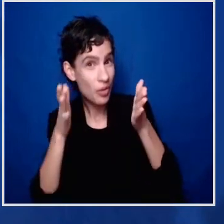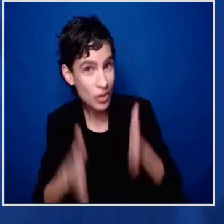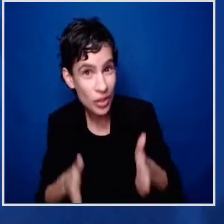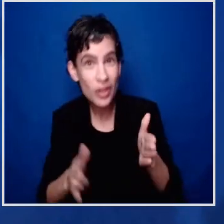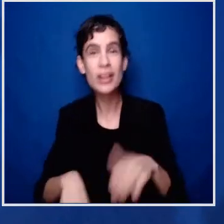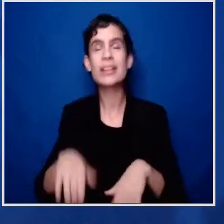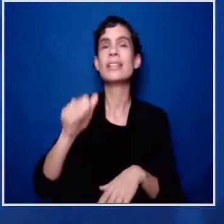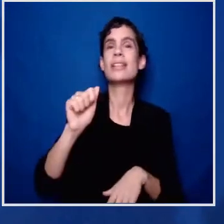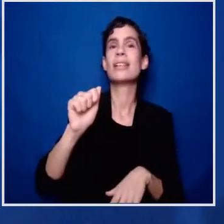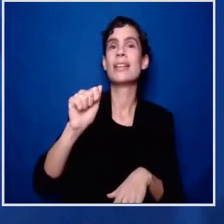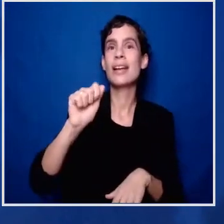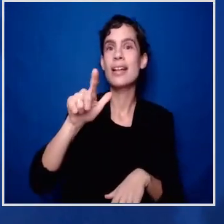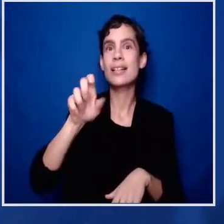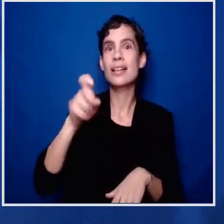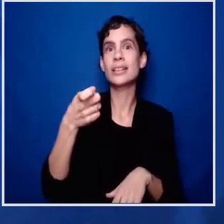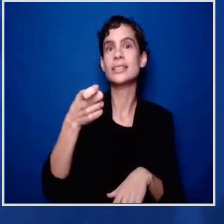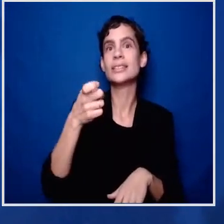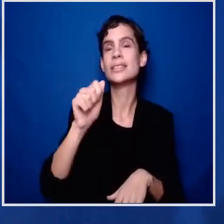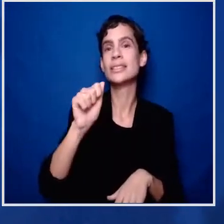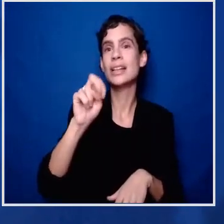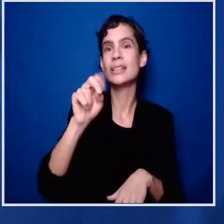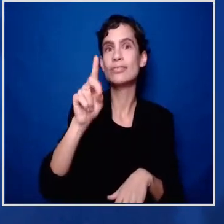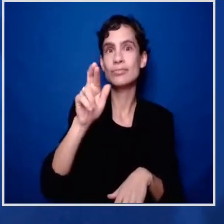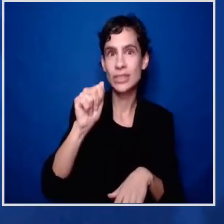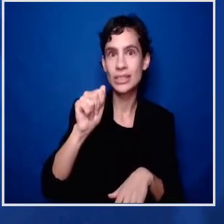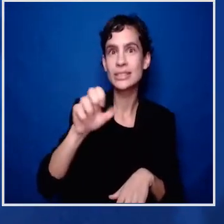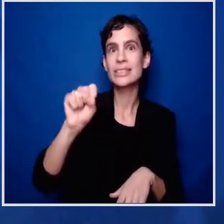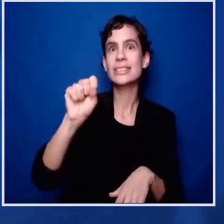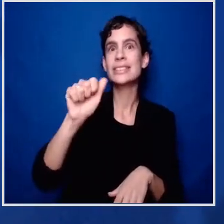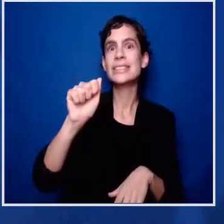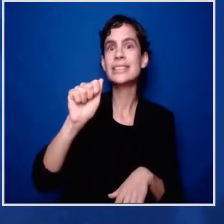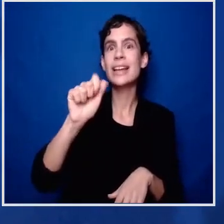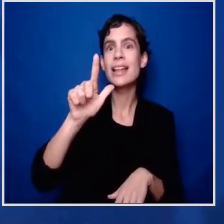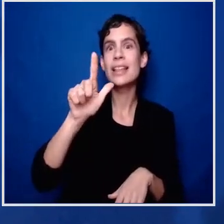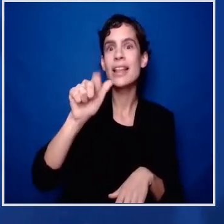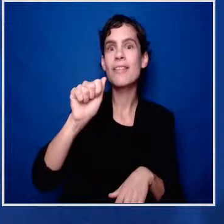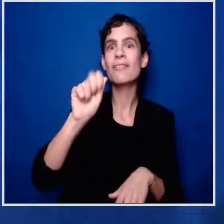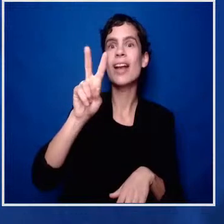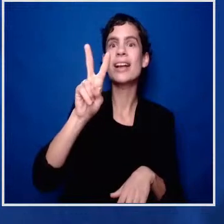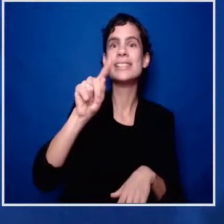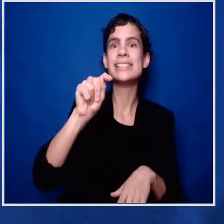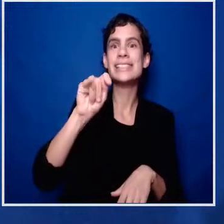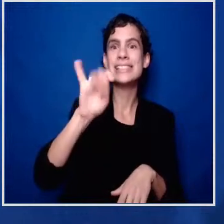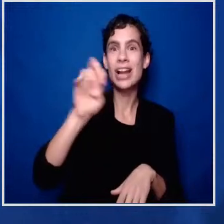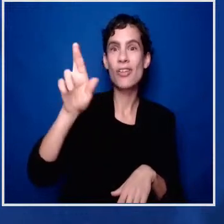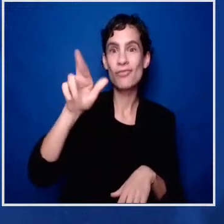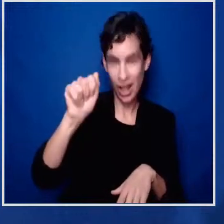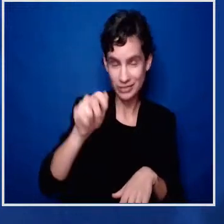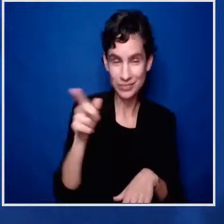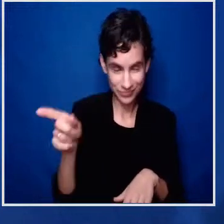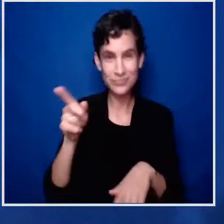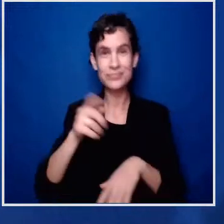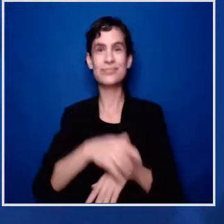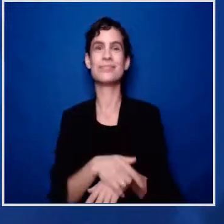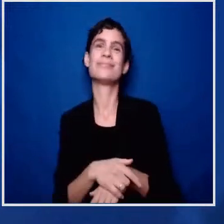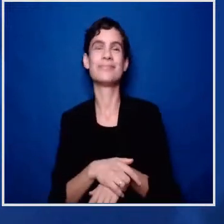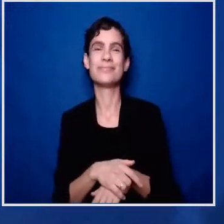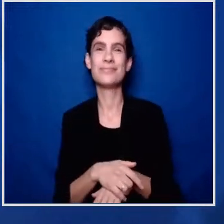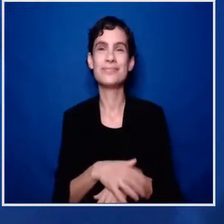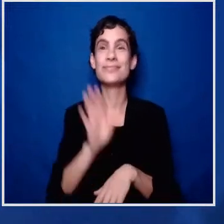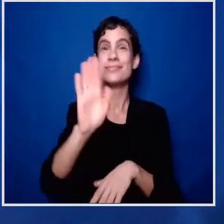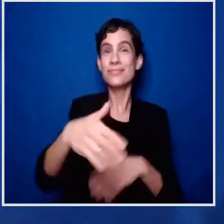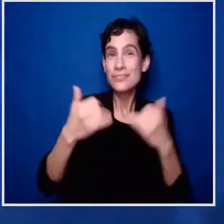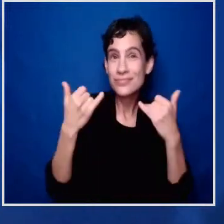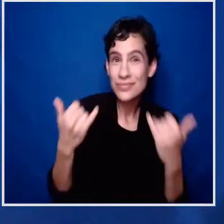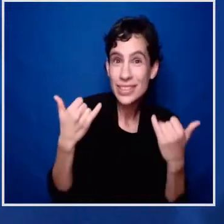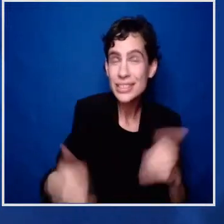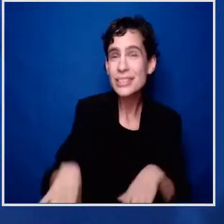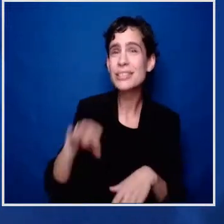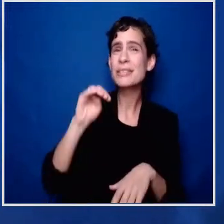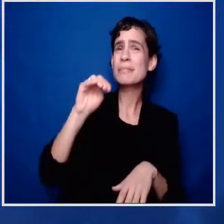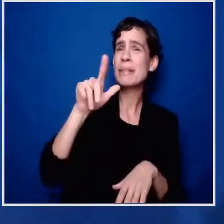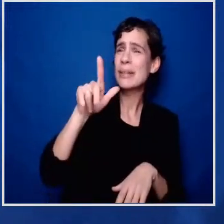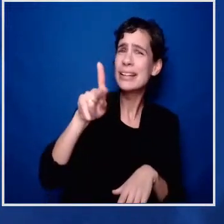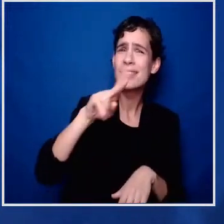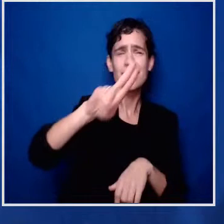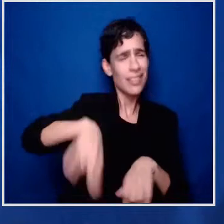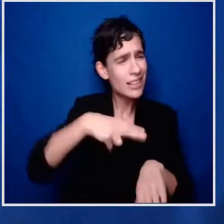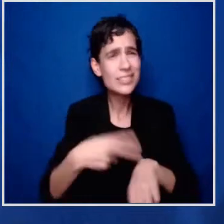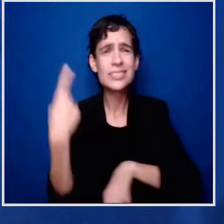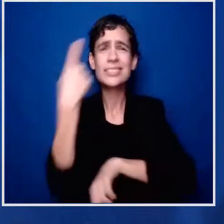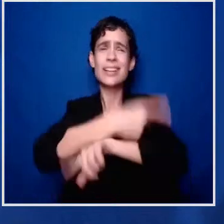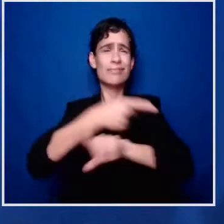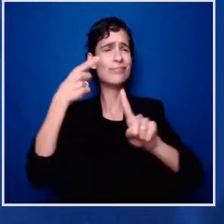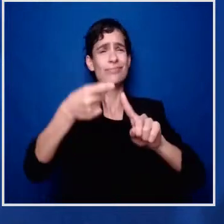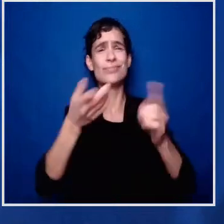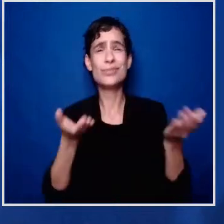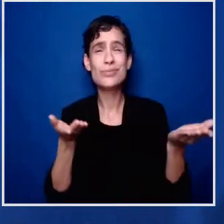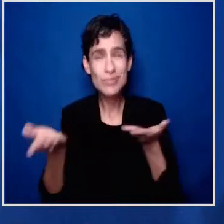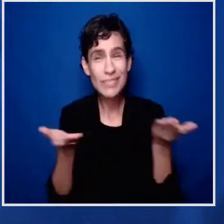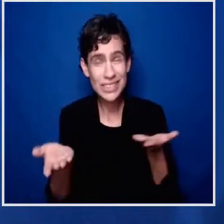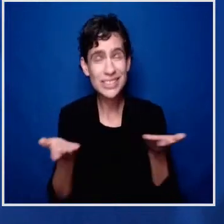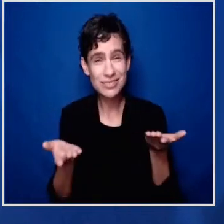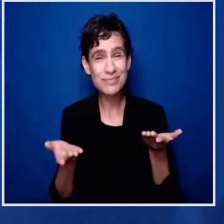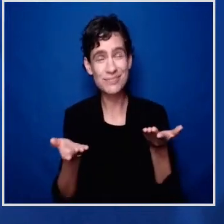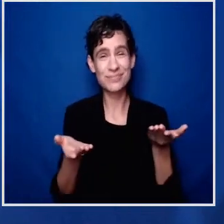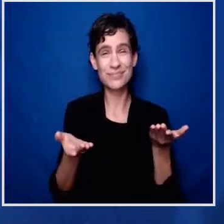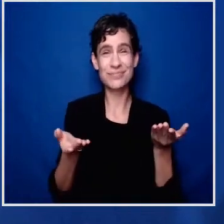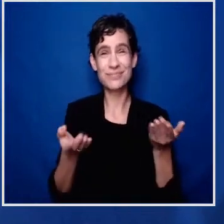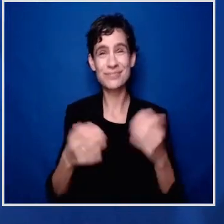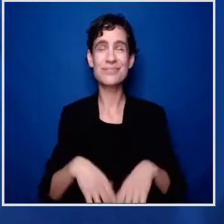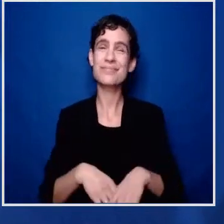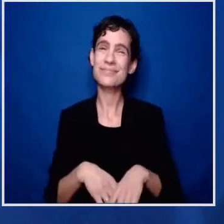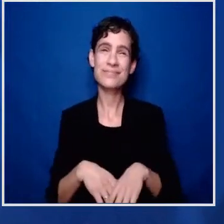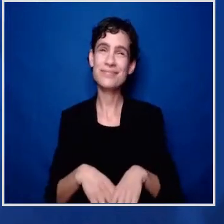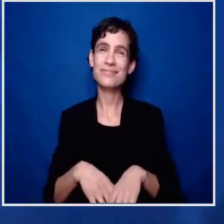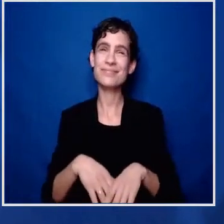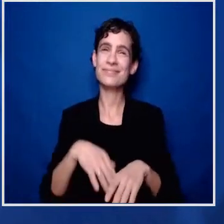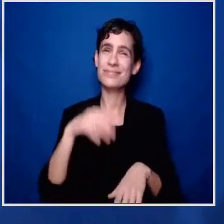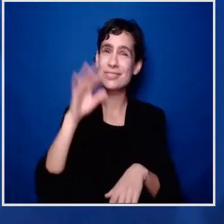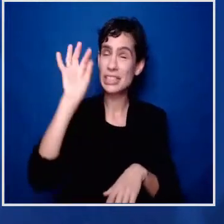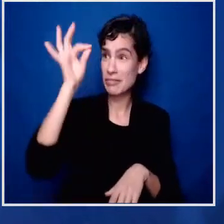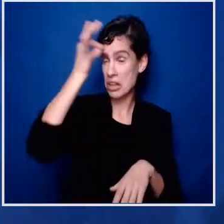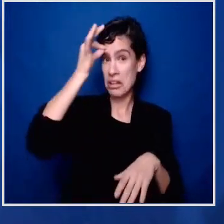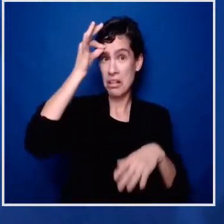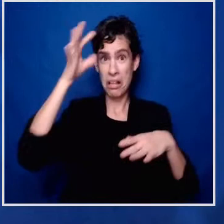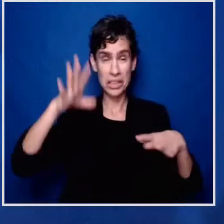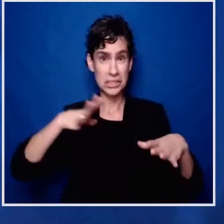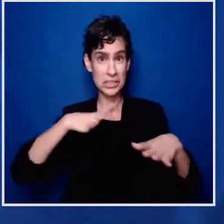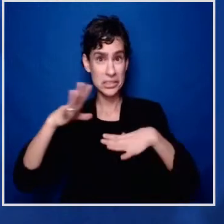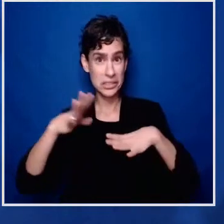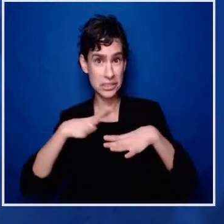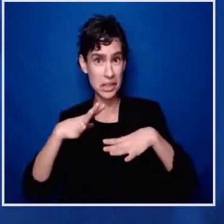DEVELOPMENT.